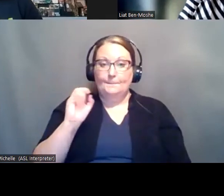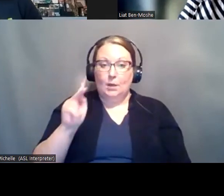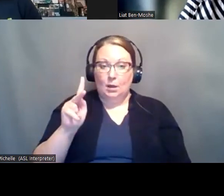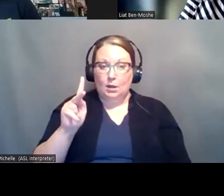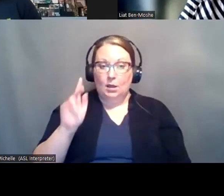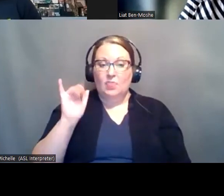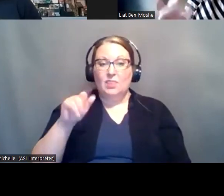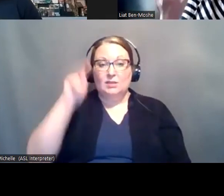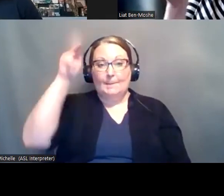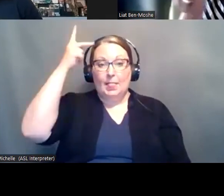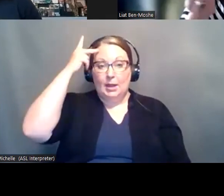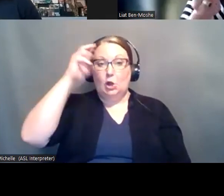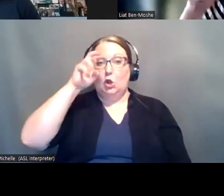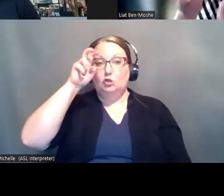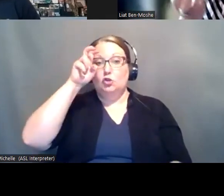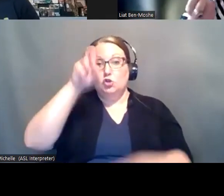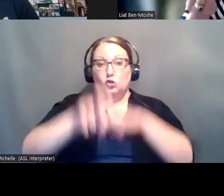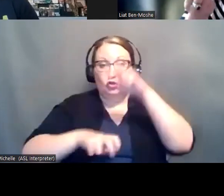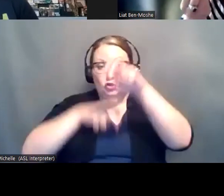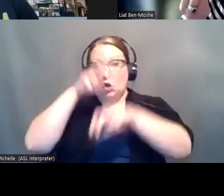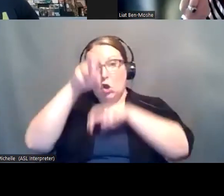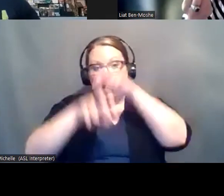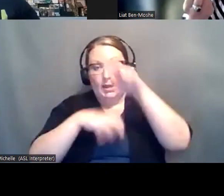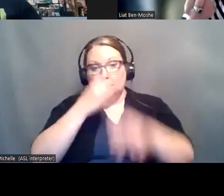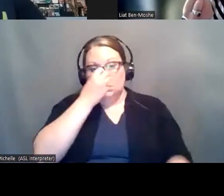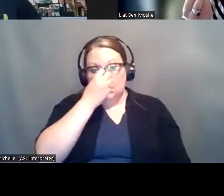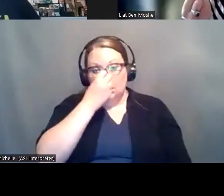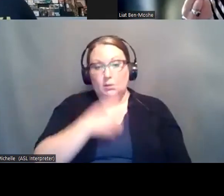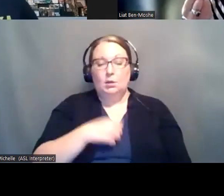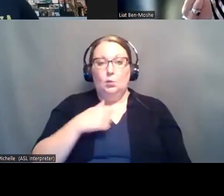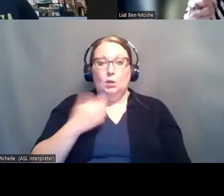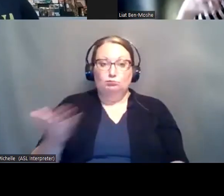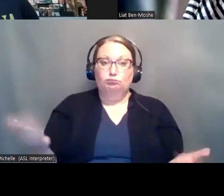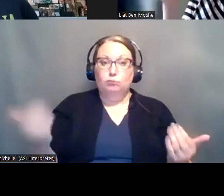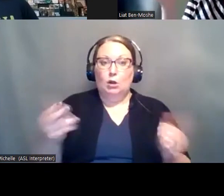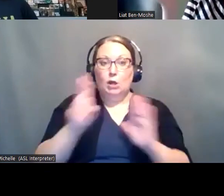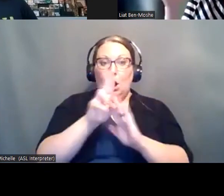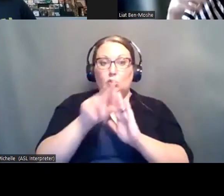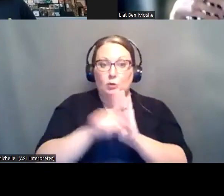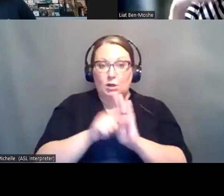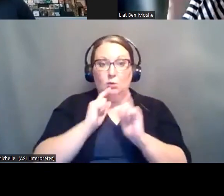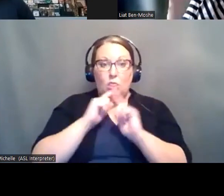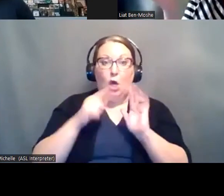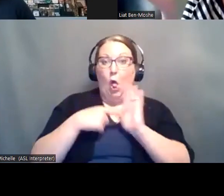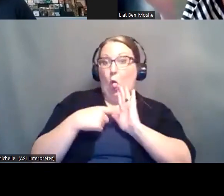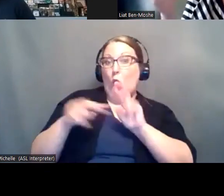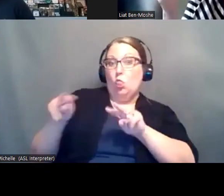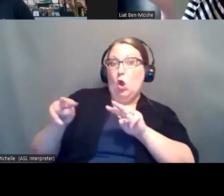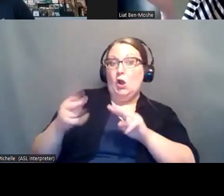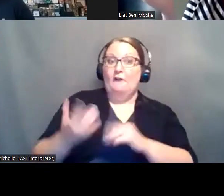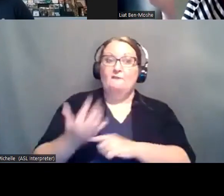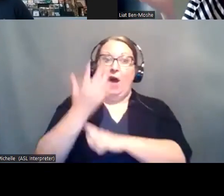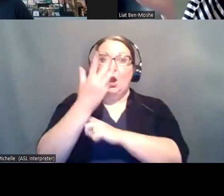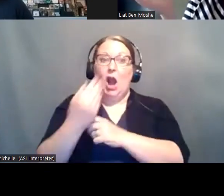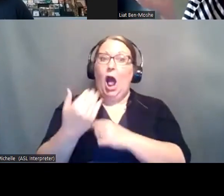And so we brought in undergrads with these kind of, "Look it's fire and they're eating fire,"